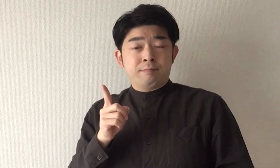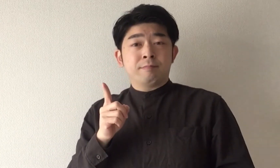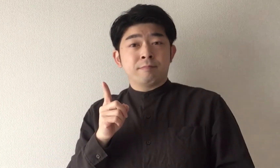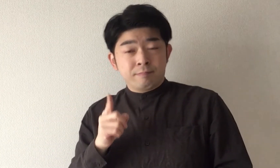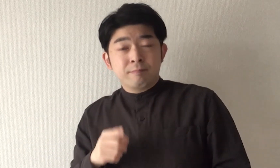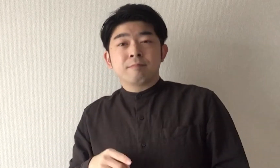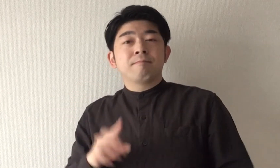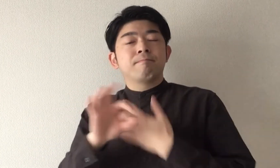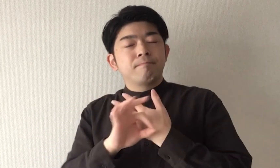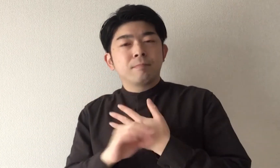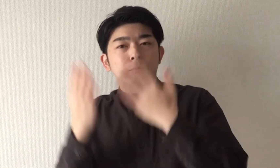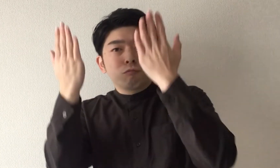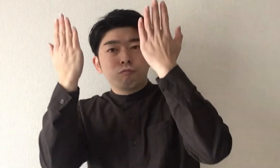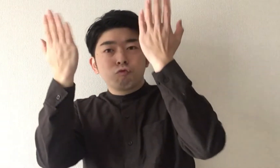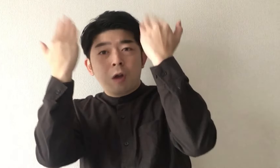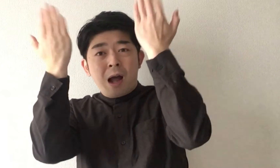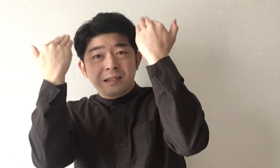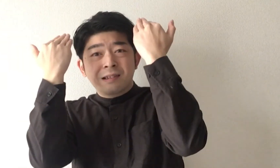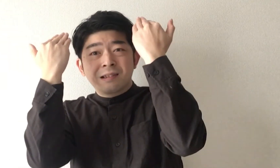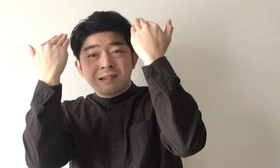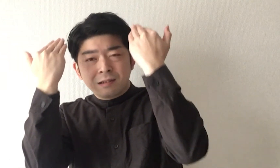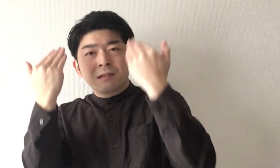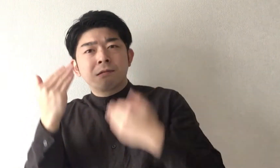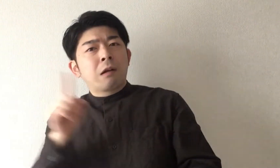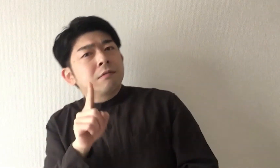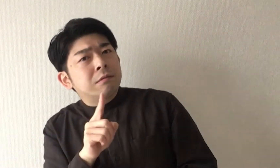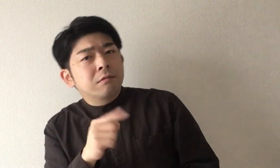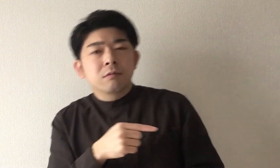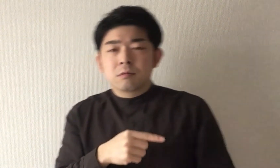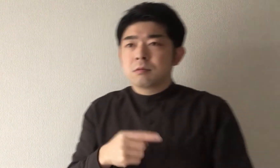For example, when asked what a rabbit is,